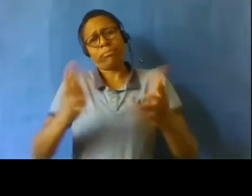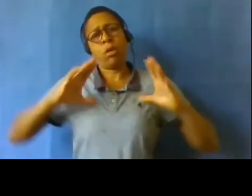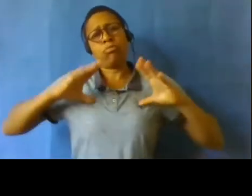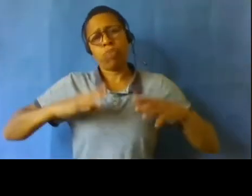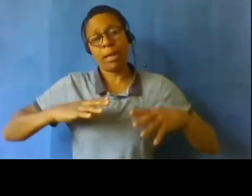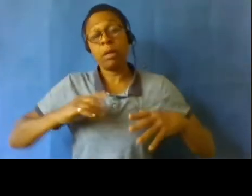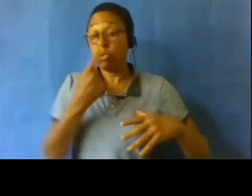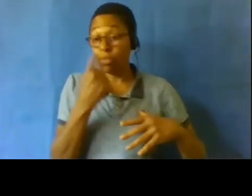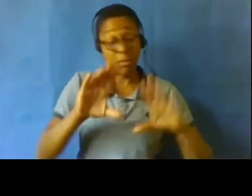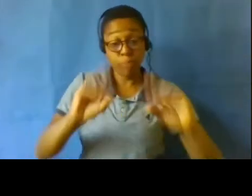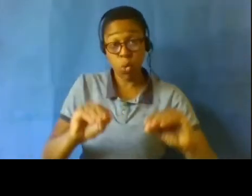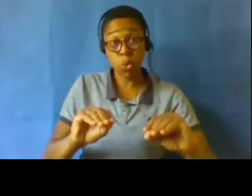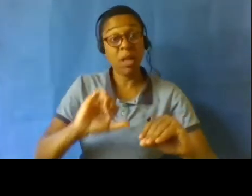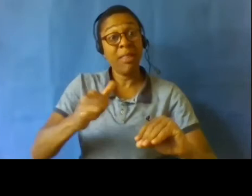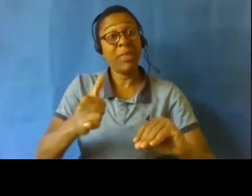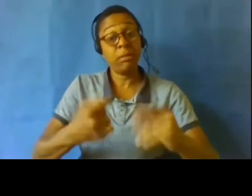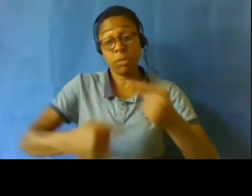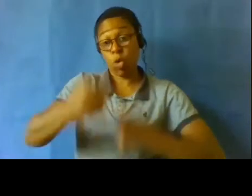program of today's events can be found on our website